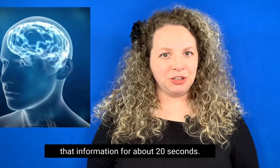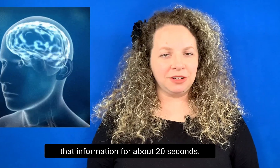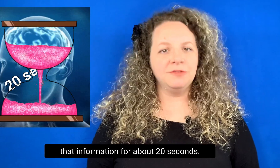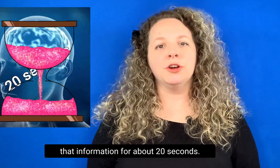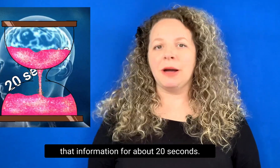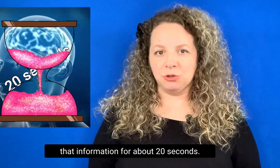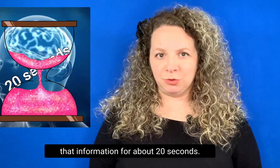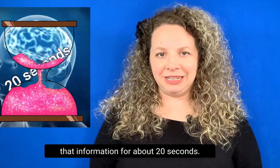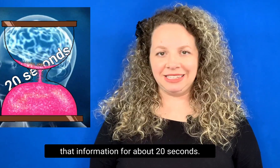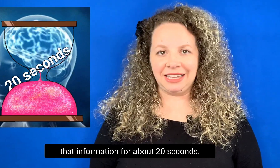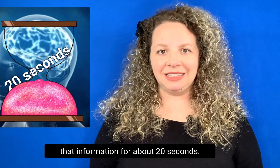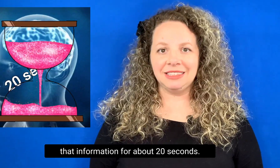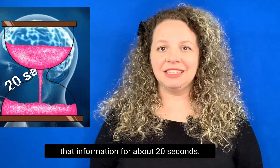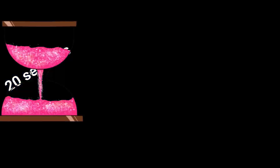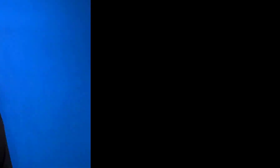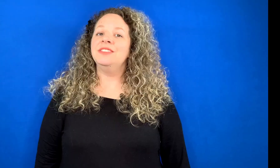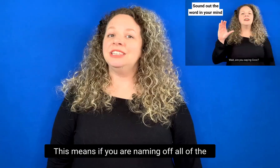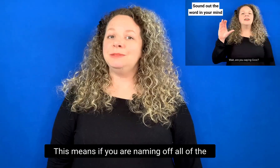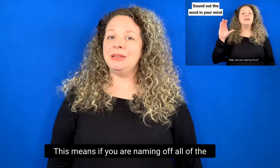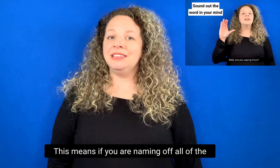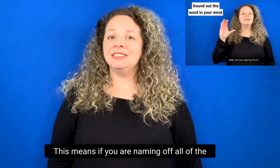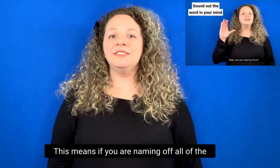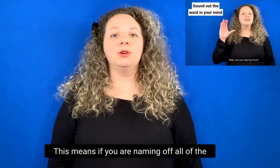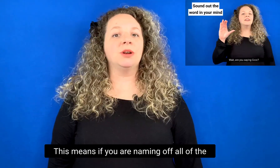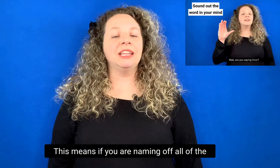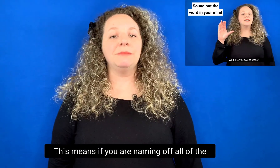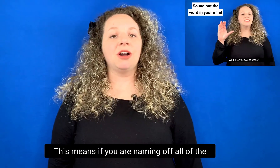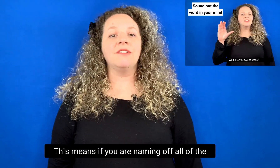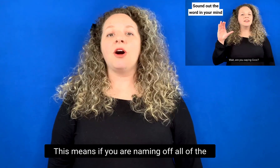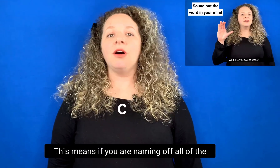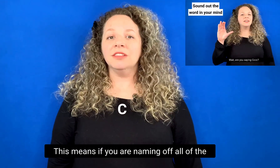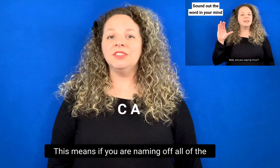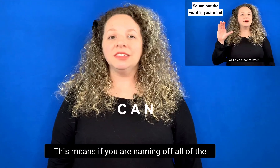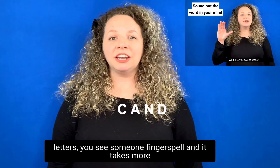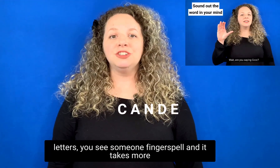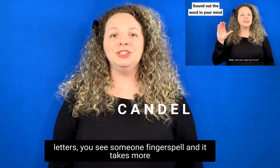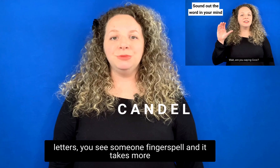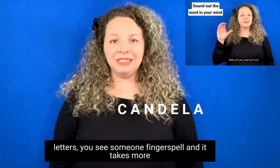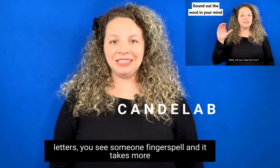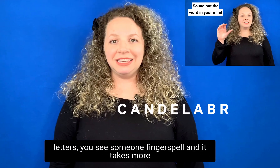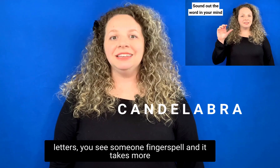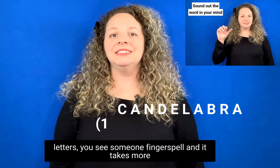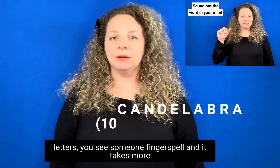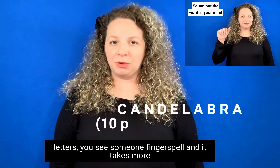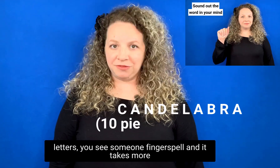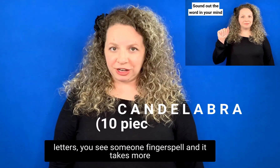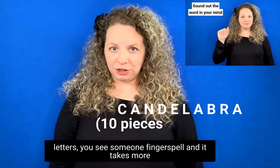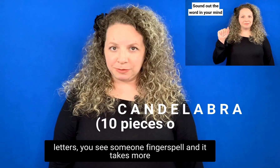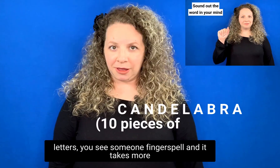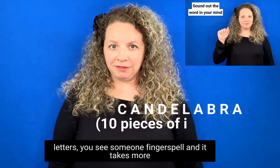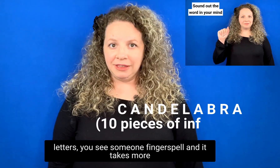for about 20 seconds. This means, if you are naming off all of the letters you see someone fingerspell,